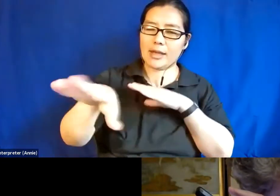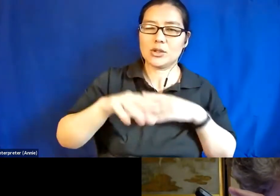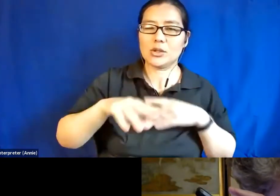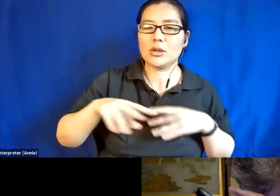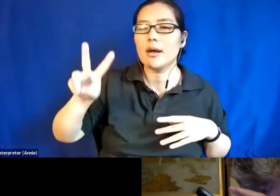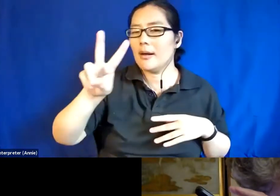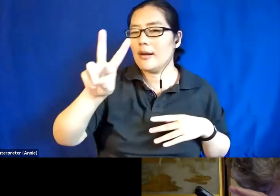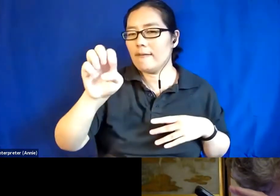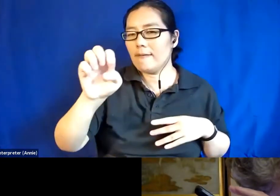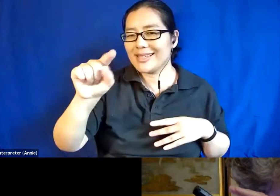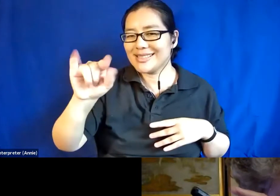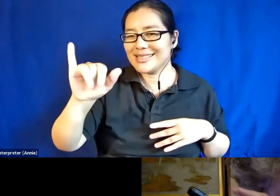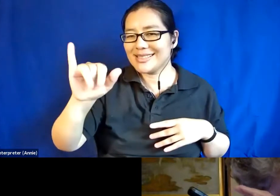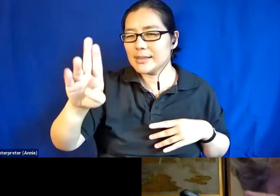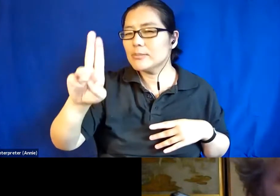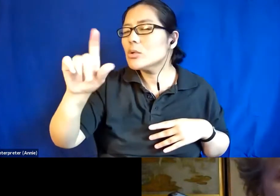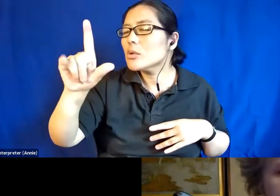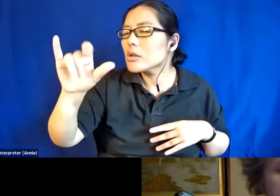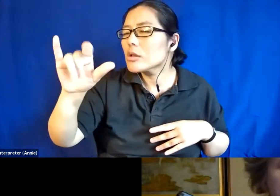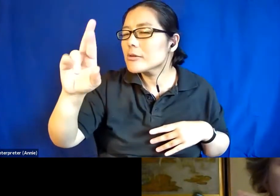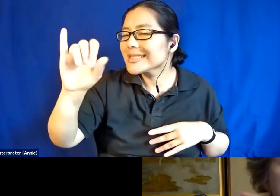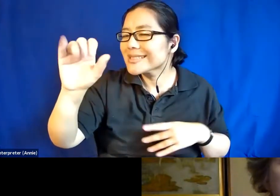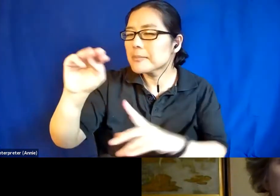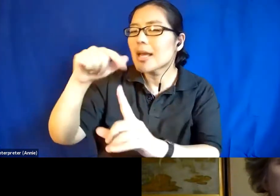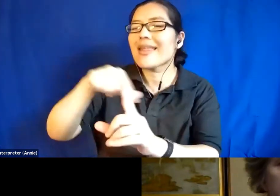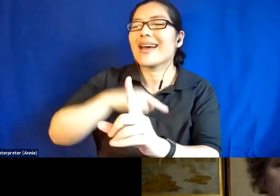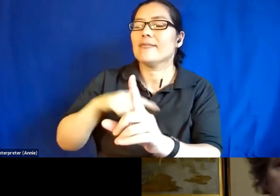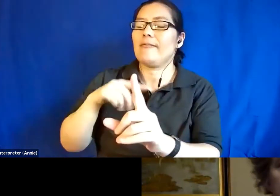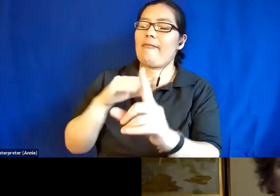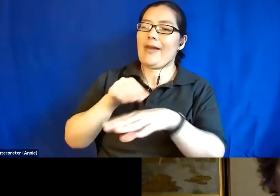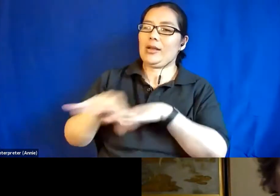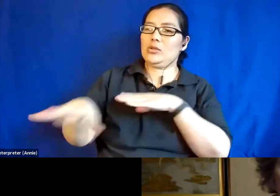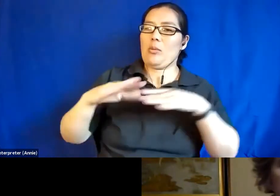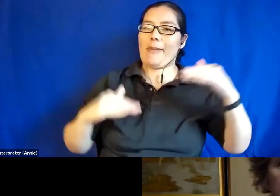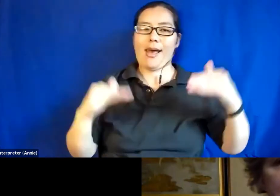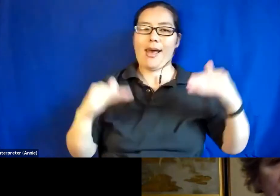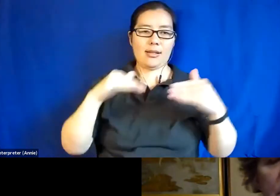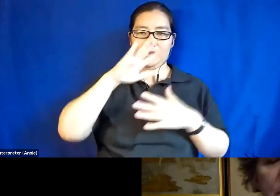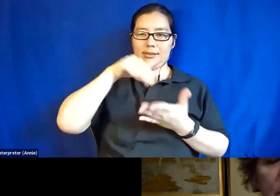controls your sense of balance. As a result wearers of this helmet will be able to experience